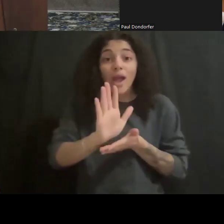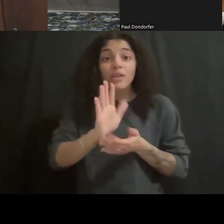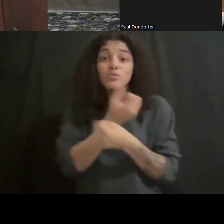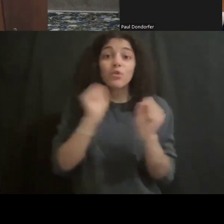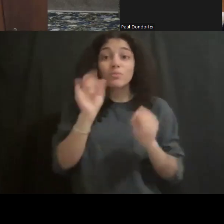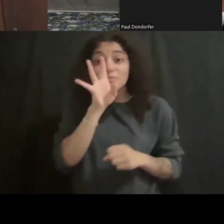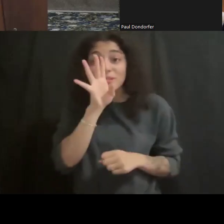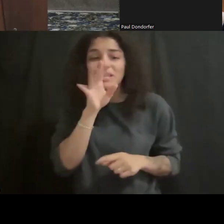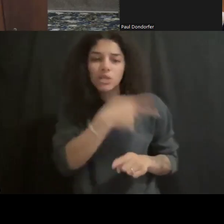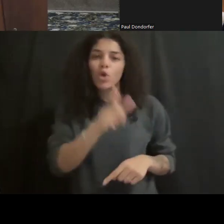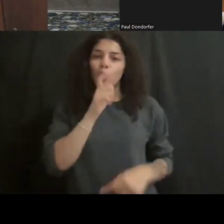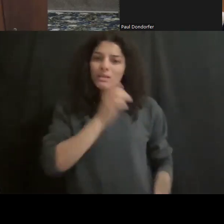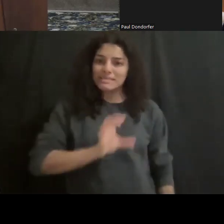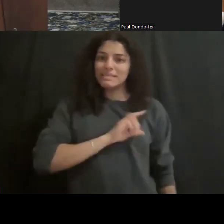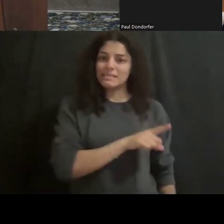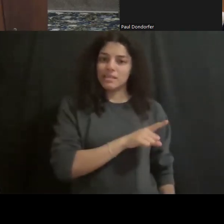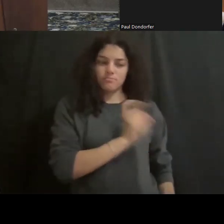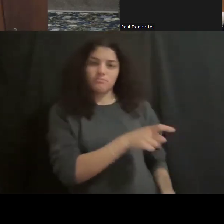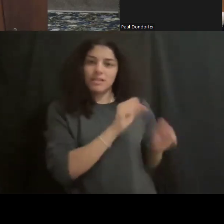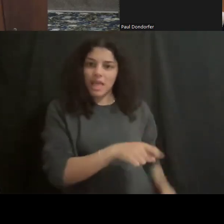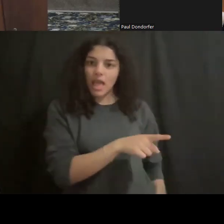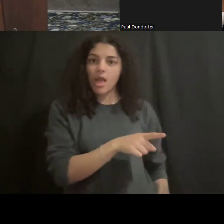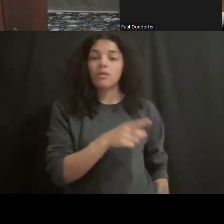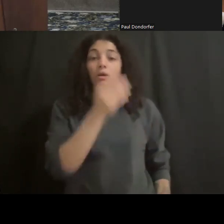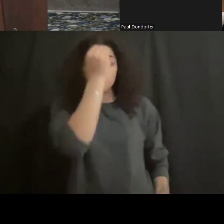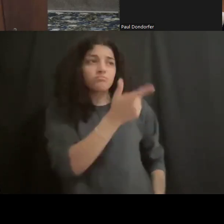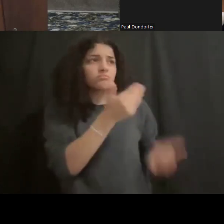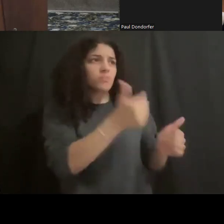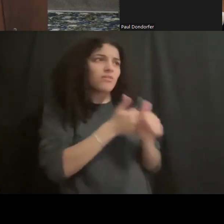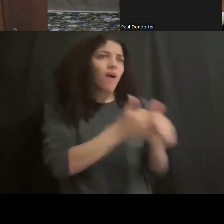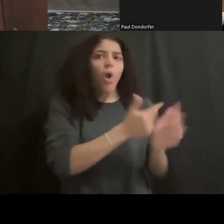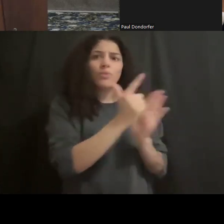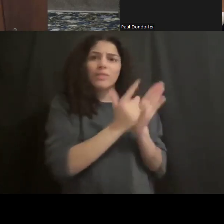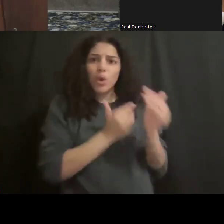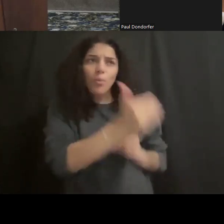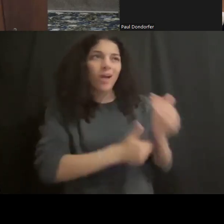to be told do it the legal way when the legal way may take decades if at all To have to tell